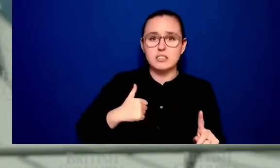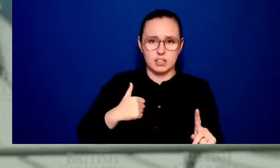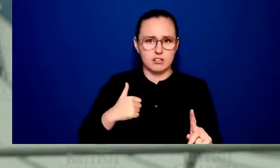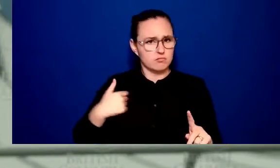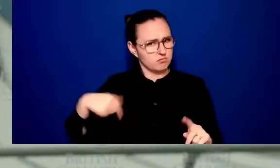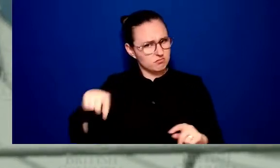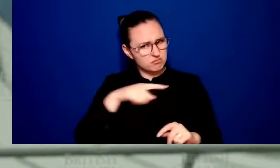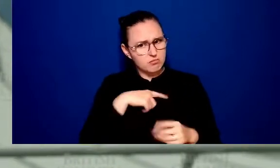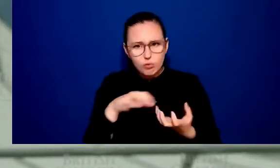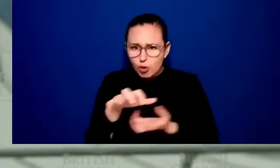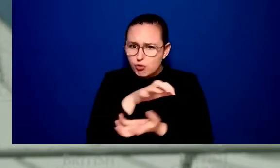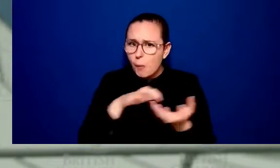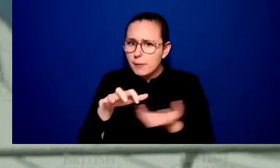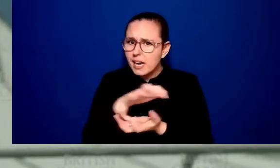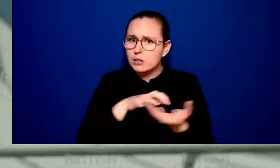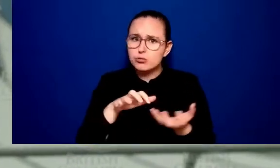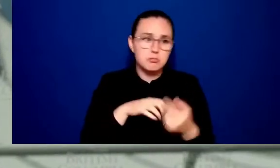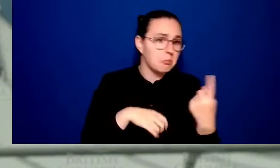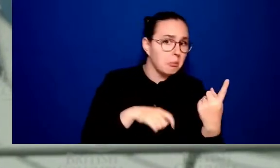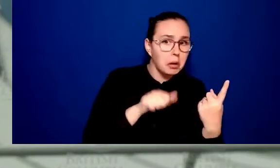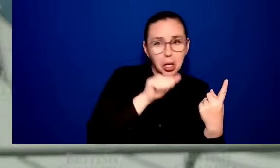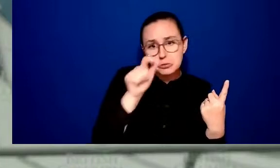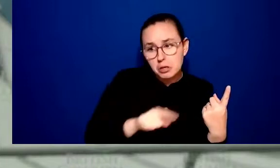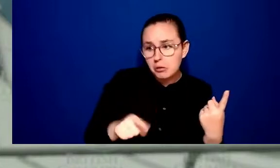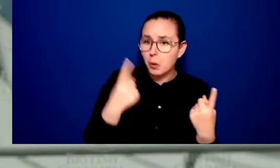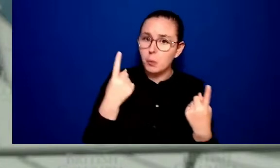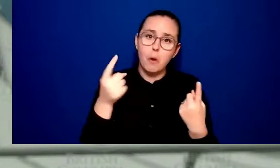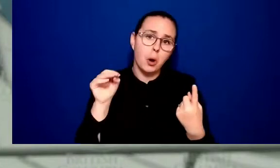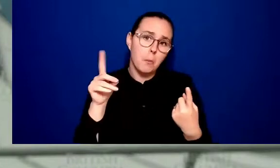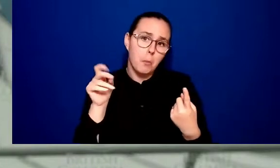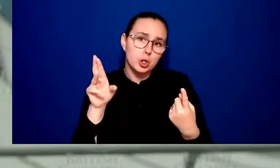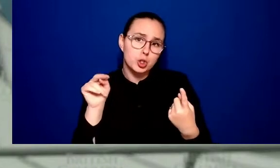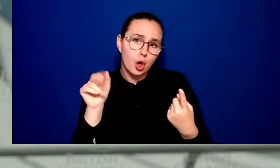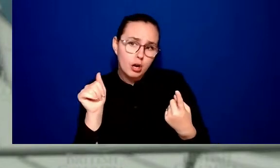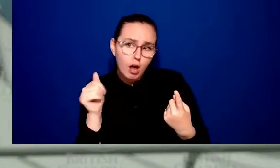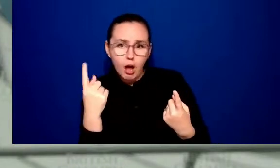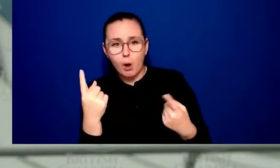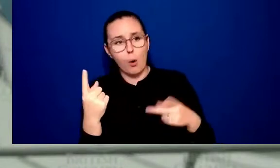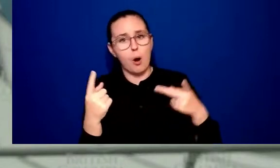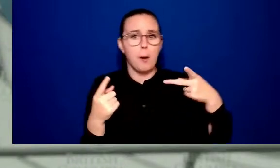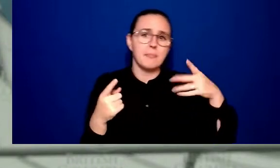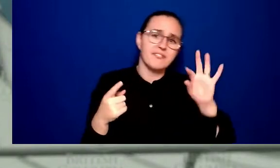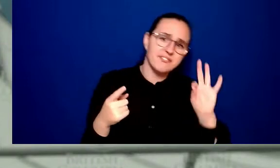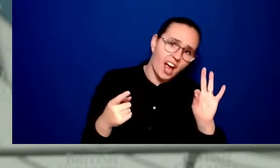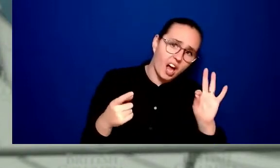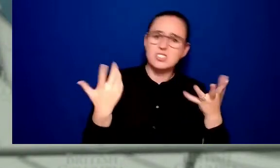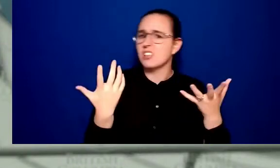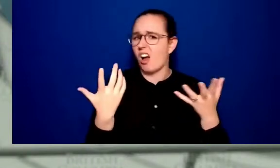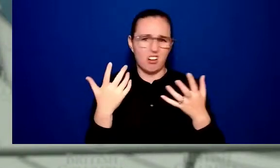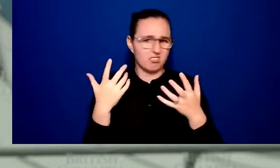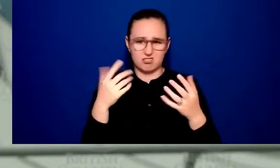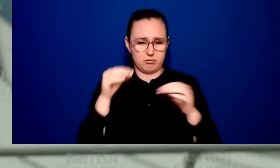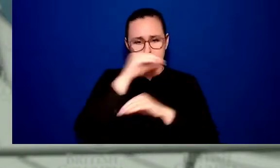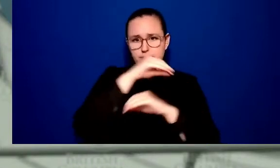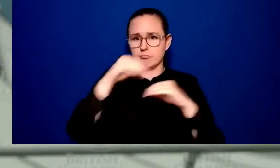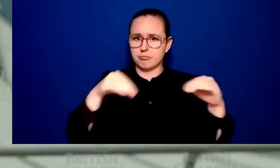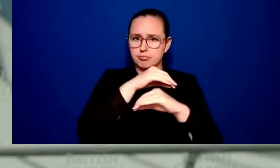we presented here from BC and from Across Canada. Shows how effective the mix and match